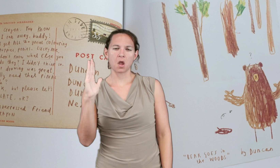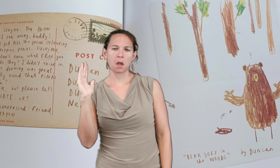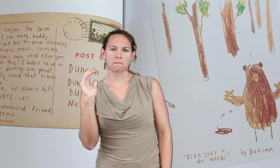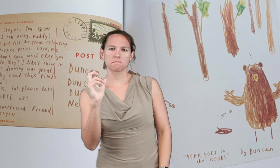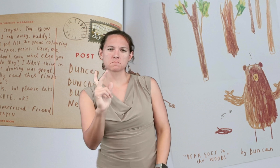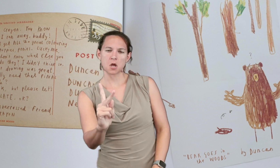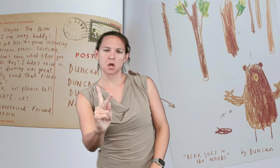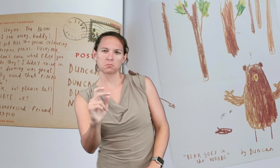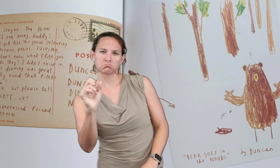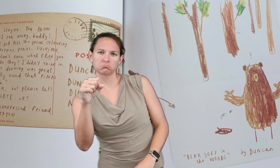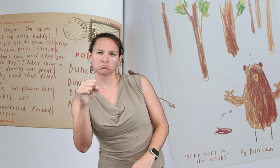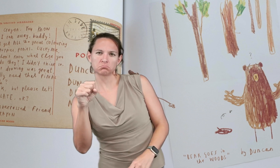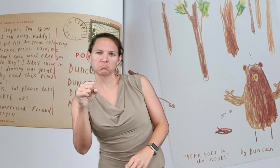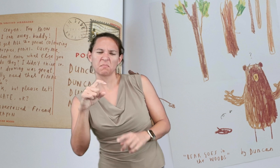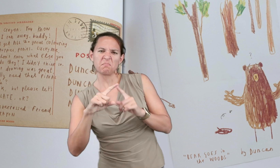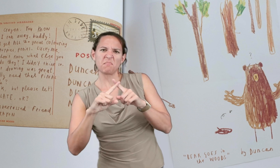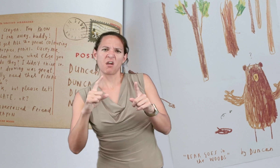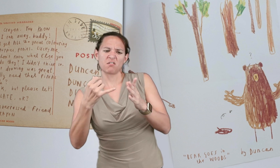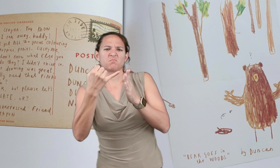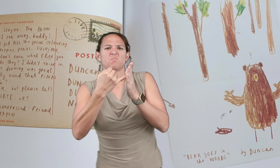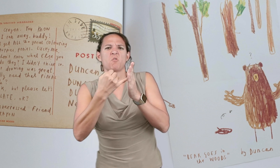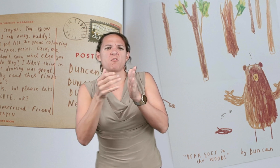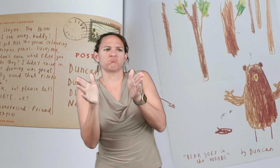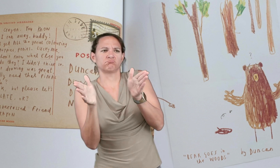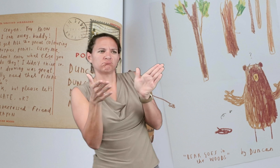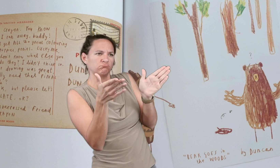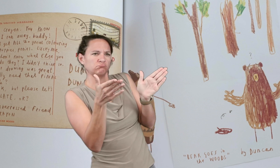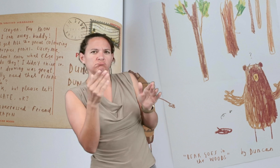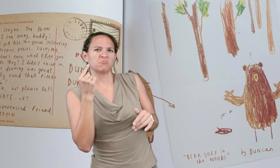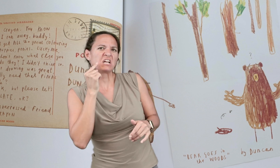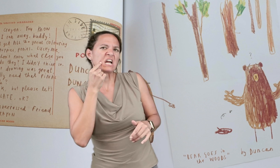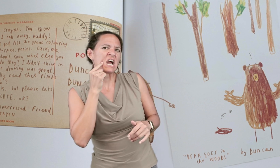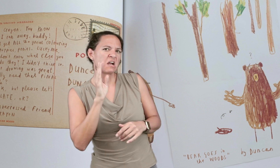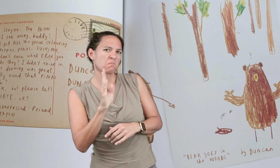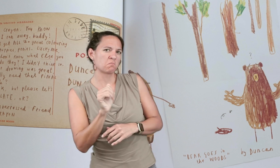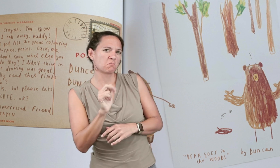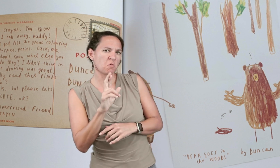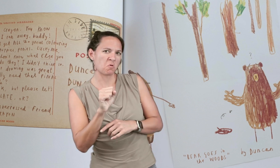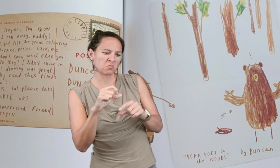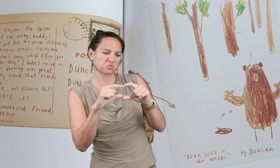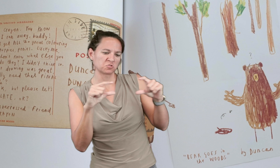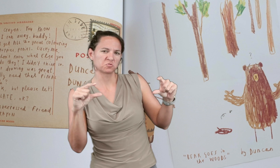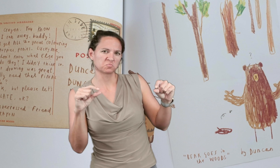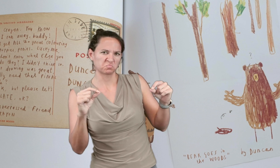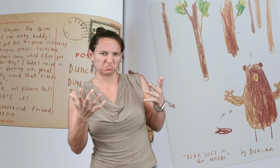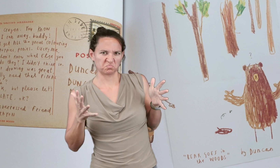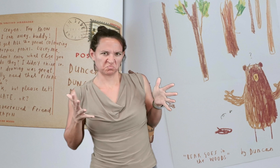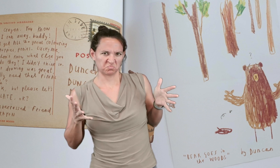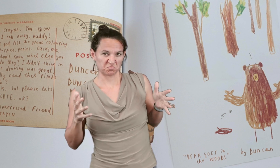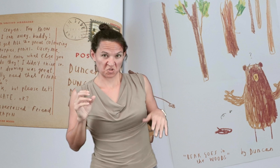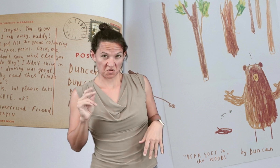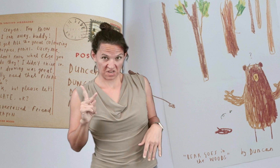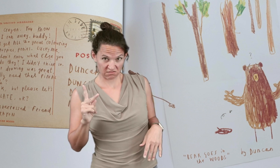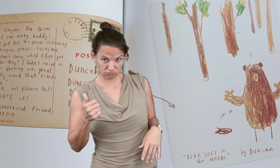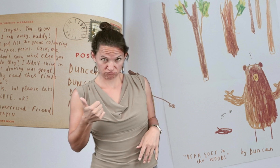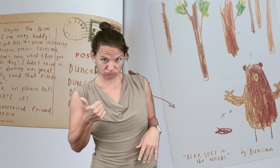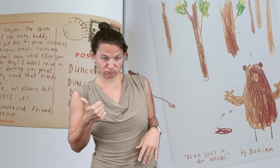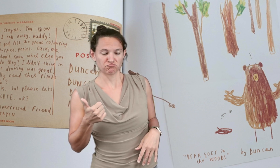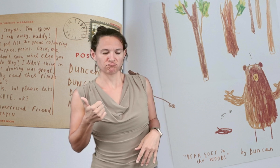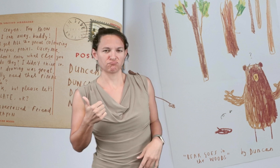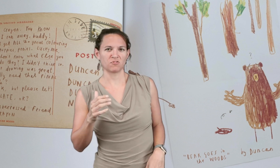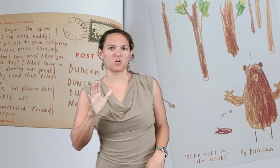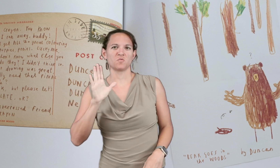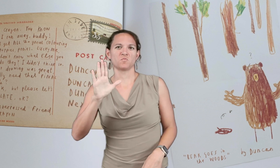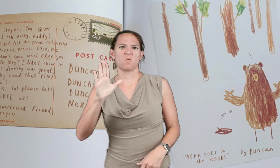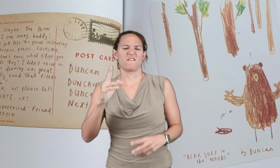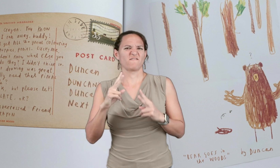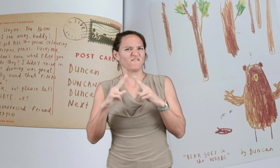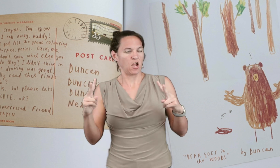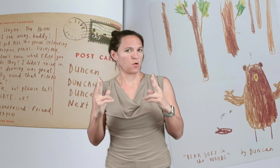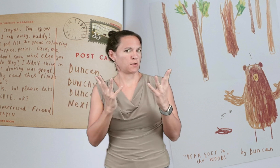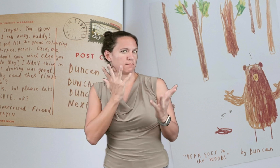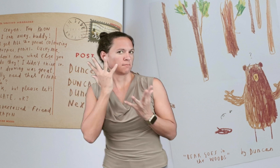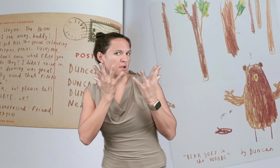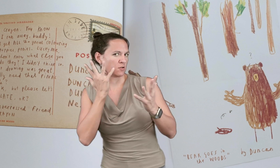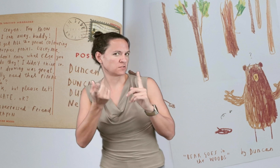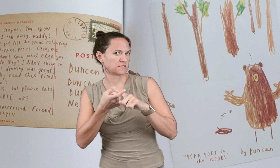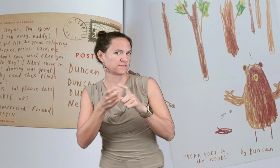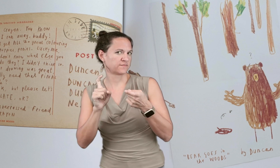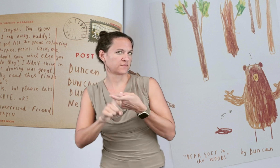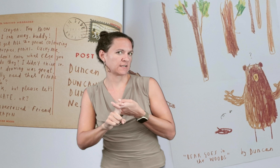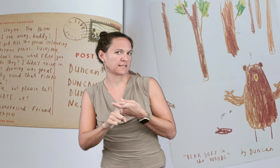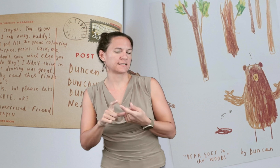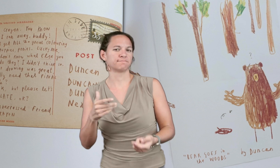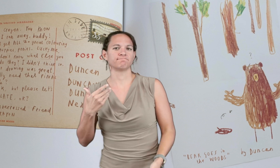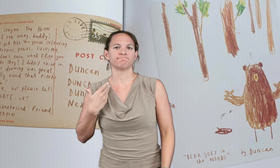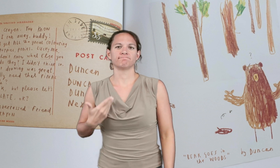Okay, I will come back. But please, letʻs stick to chocolate candy bars, okay? Are you good? Your